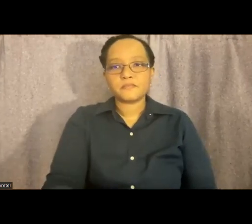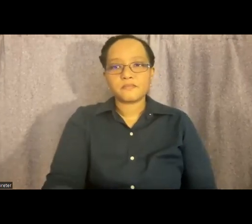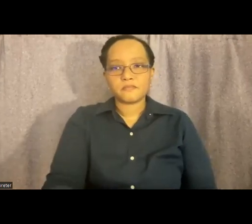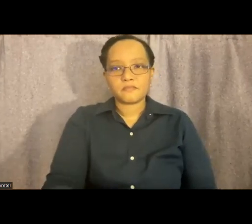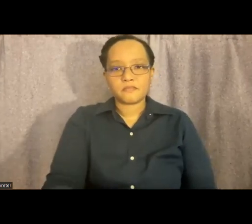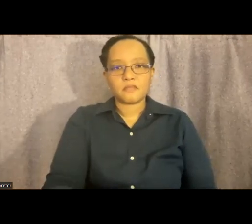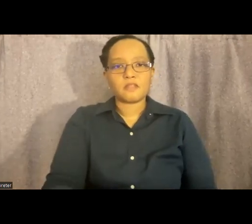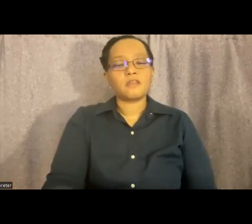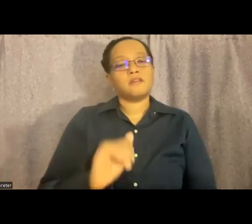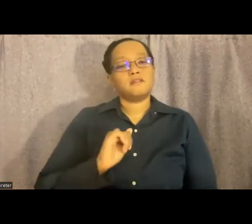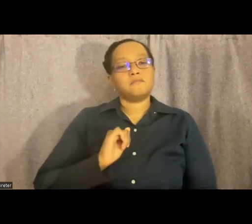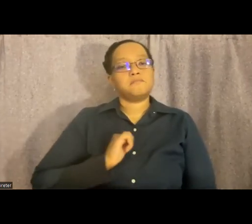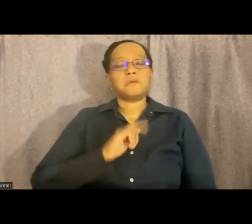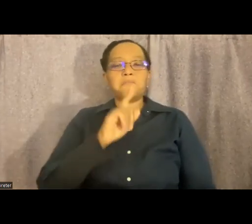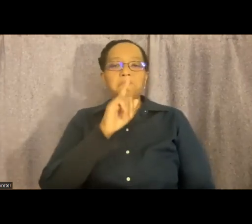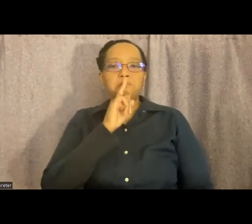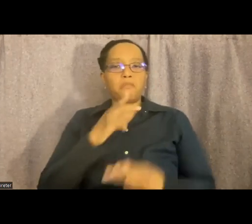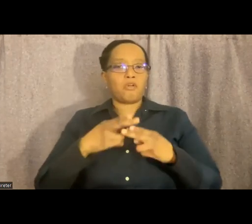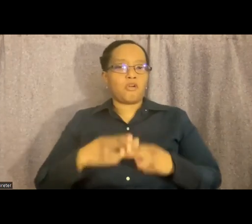I do not consider myself someone with a disability.